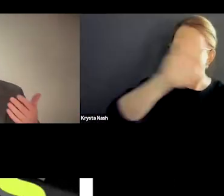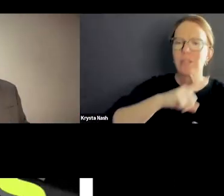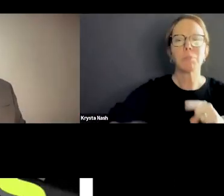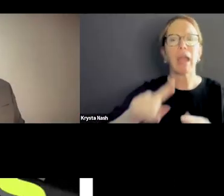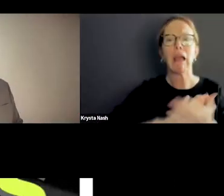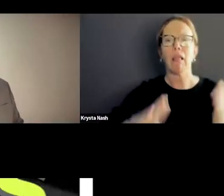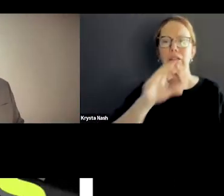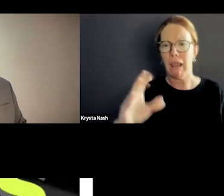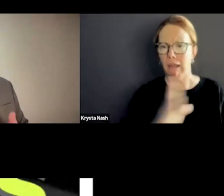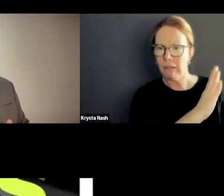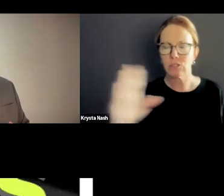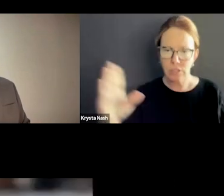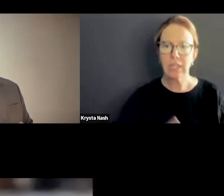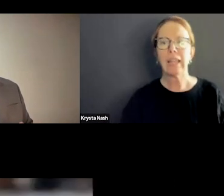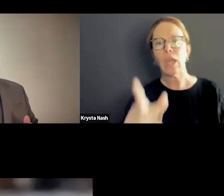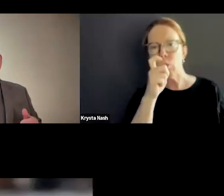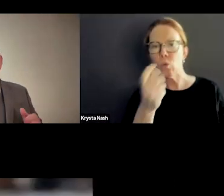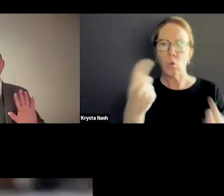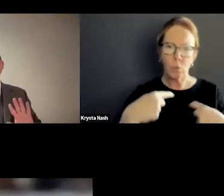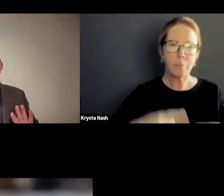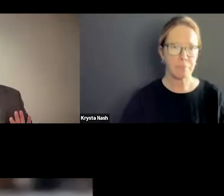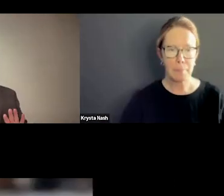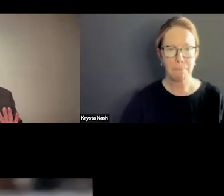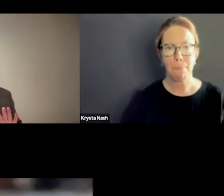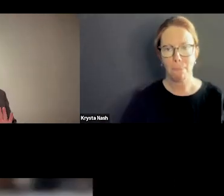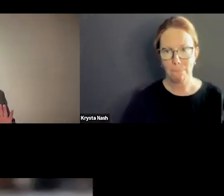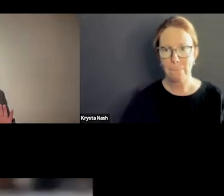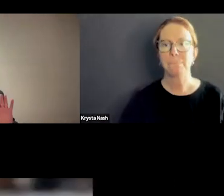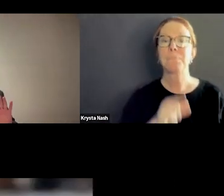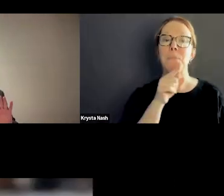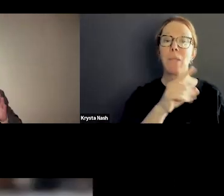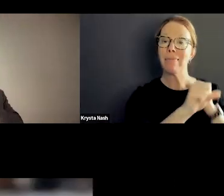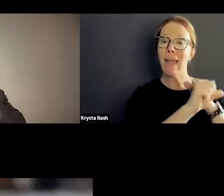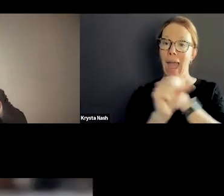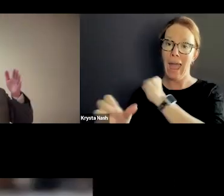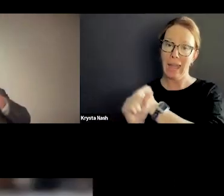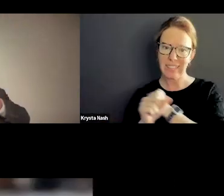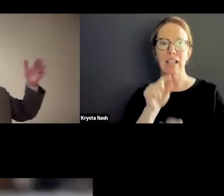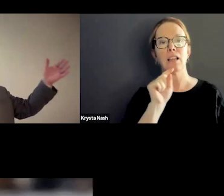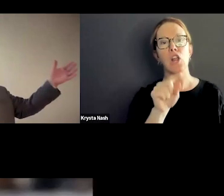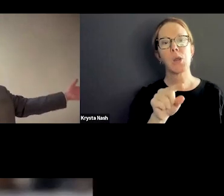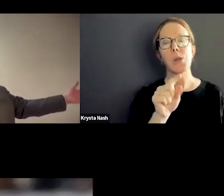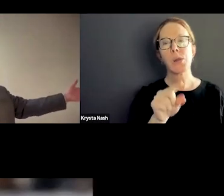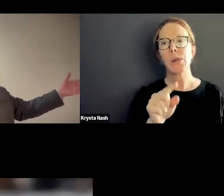And we'll talk a little more about who came into our study. These were some of the ads that we placed. We placed this was a longitudinal study.